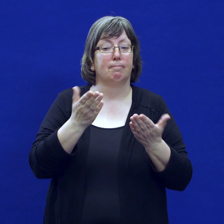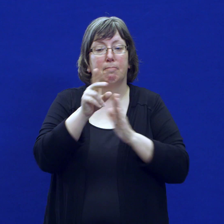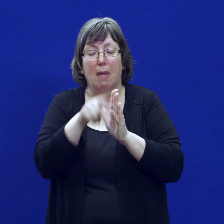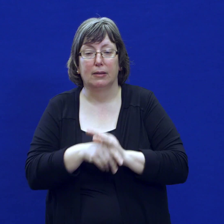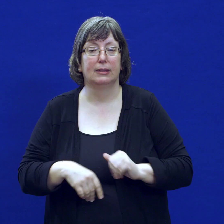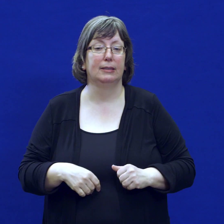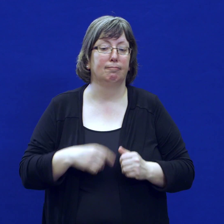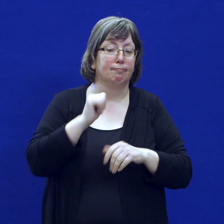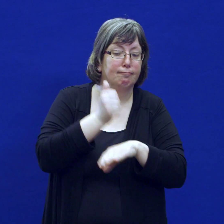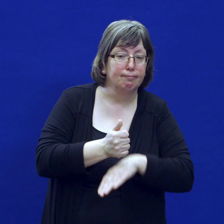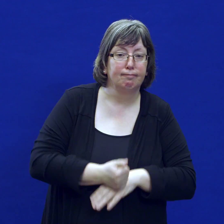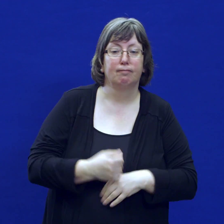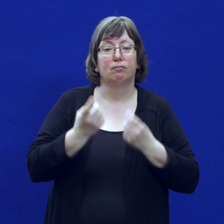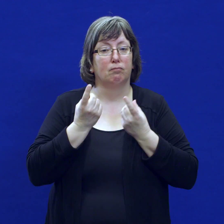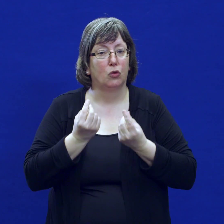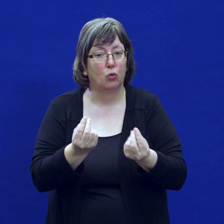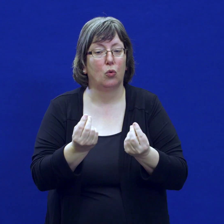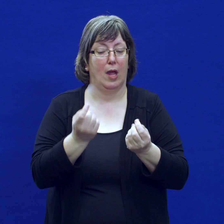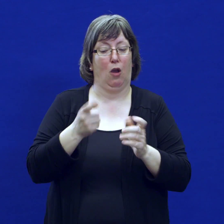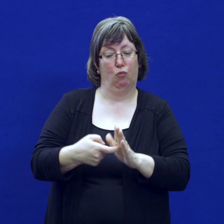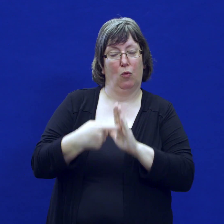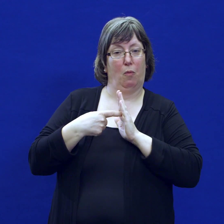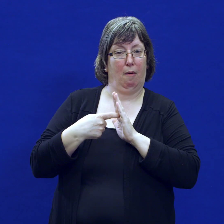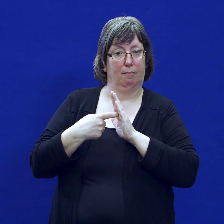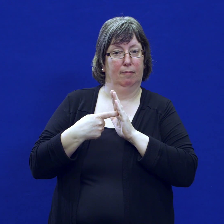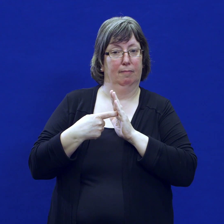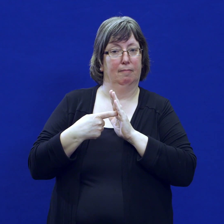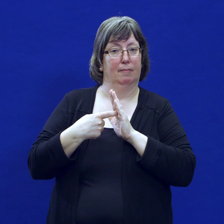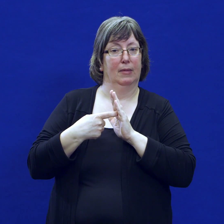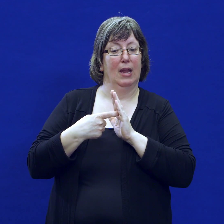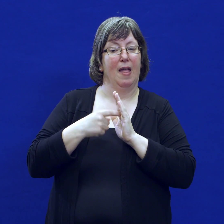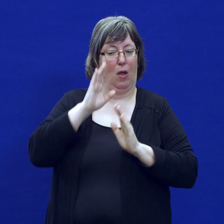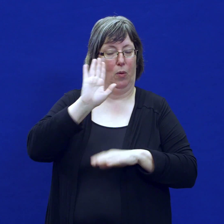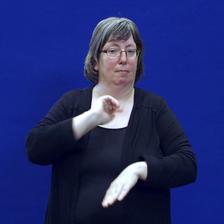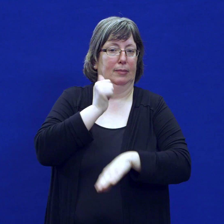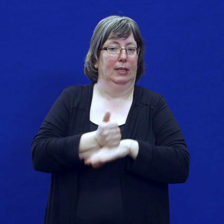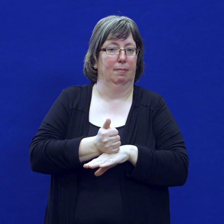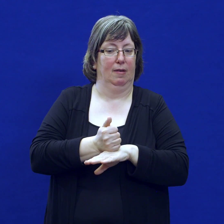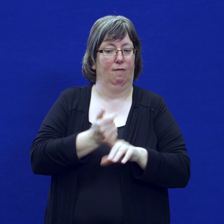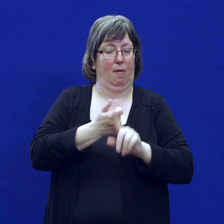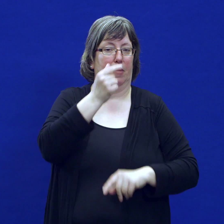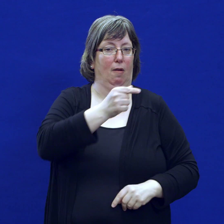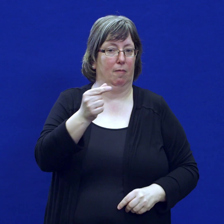practices, and requirements that may be implemented by the government to achieve